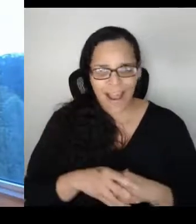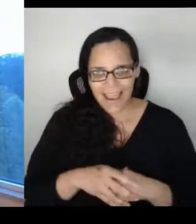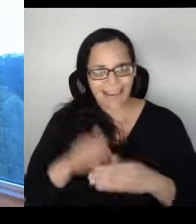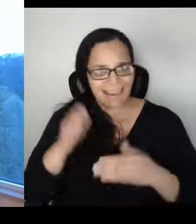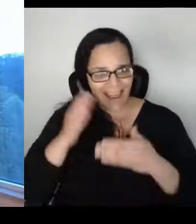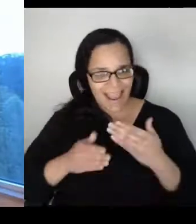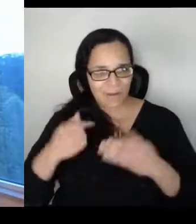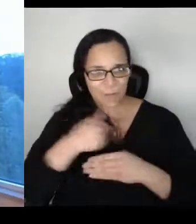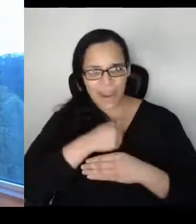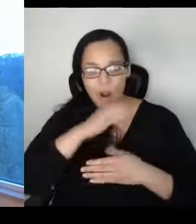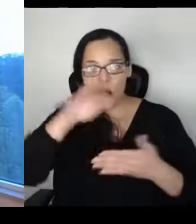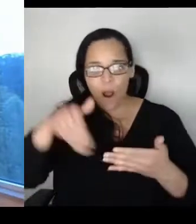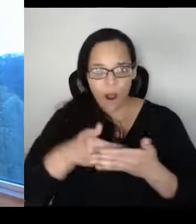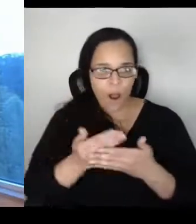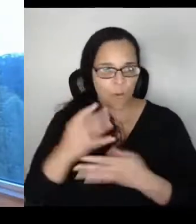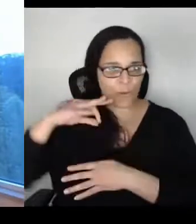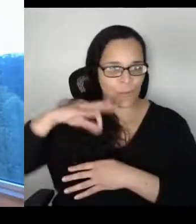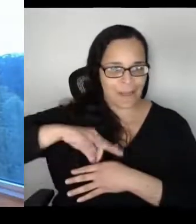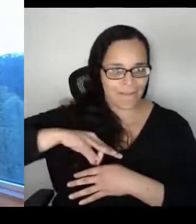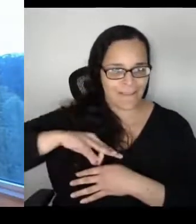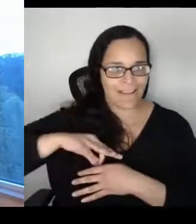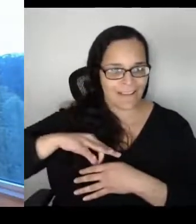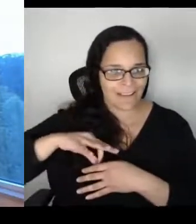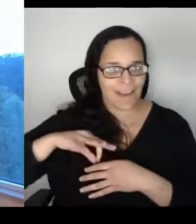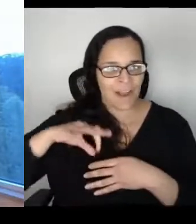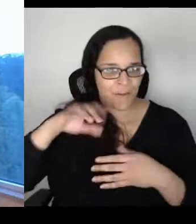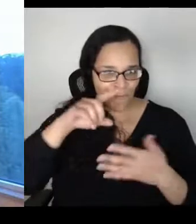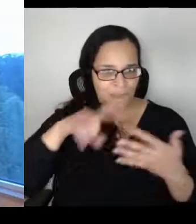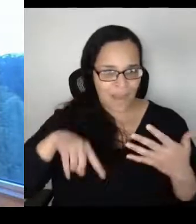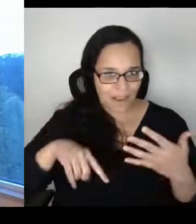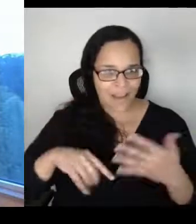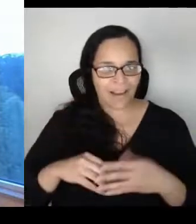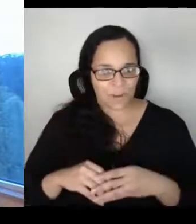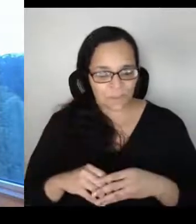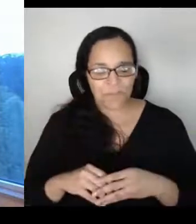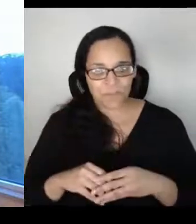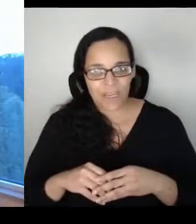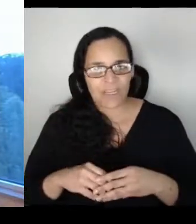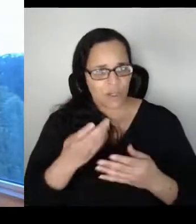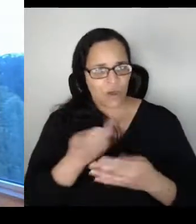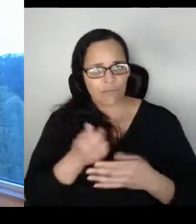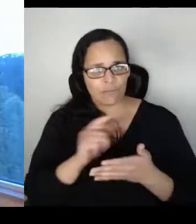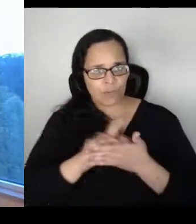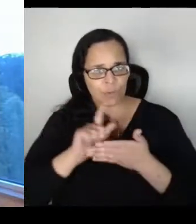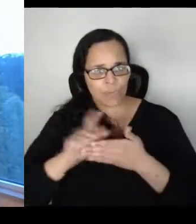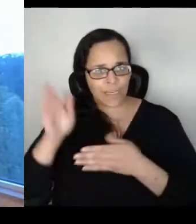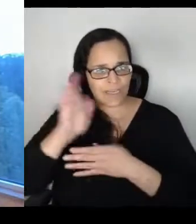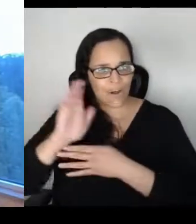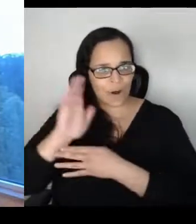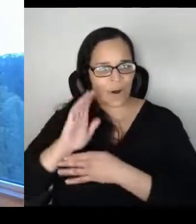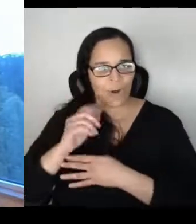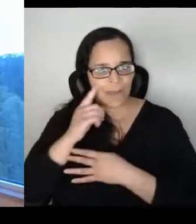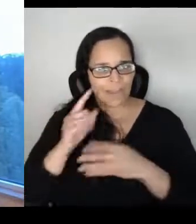And I think that, you know just a few weeks ago, at the beginning of August,